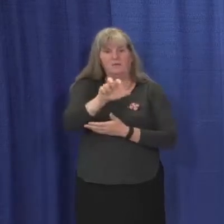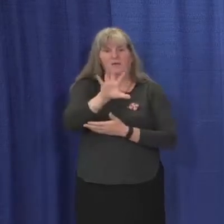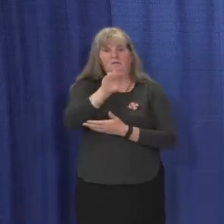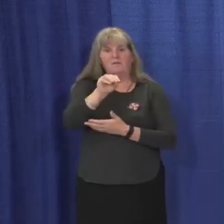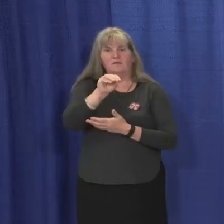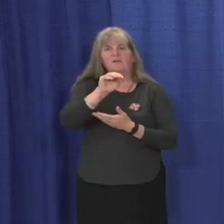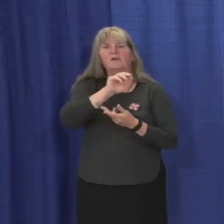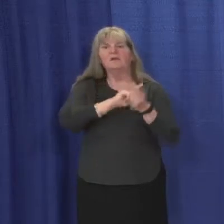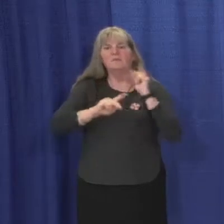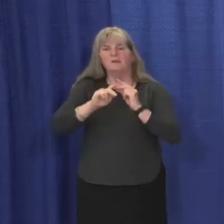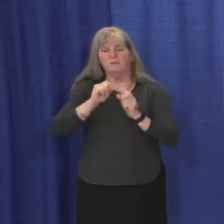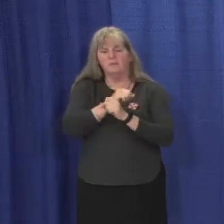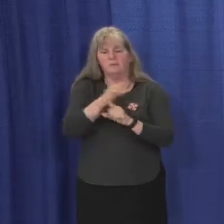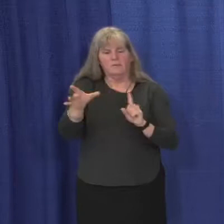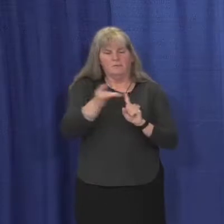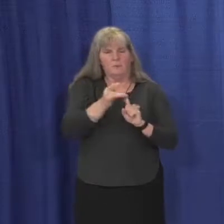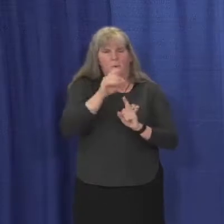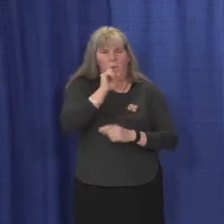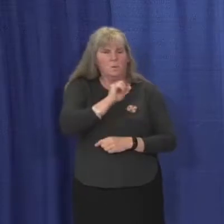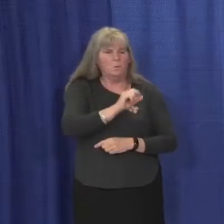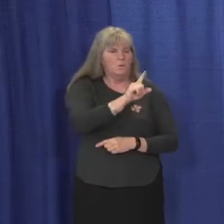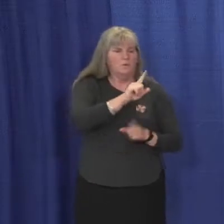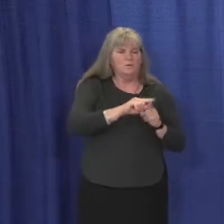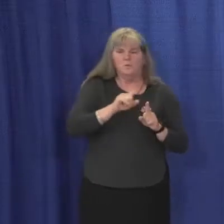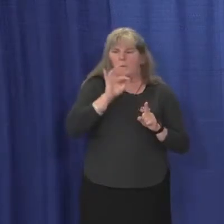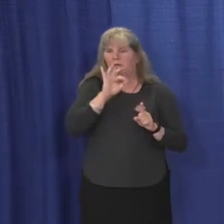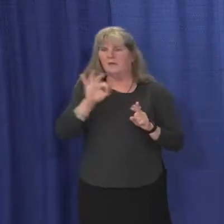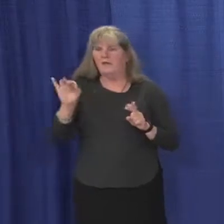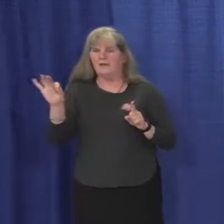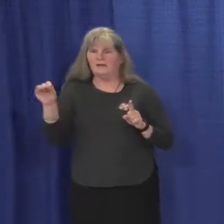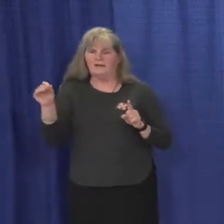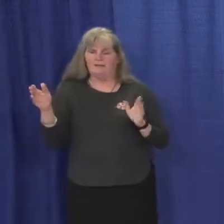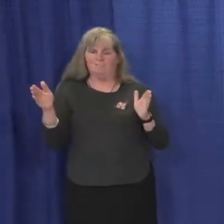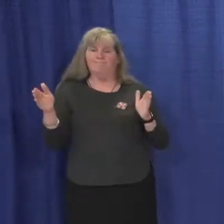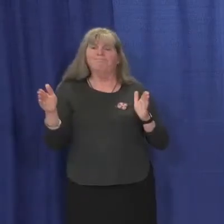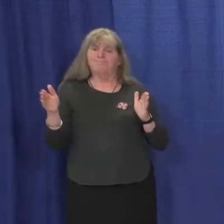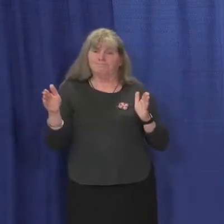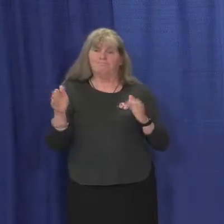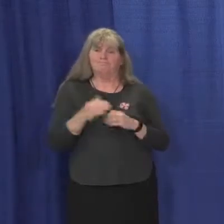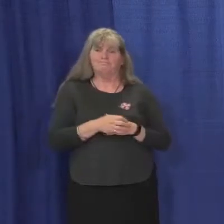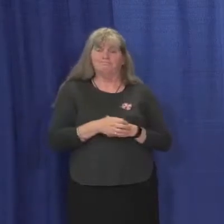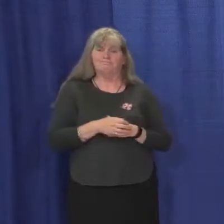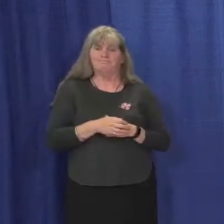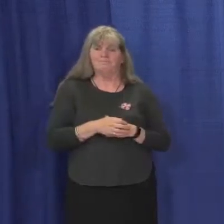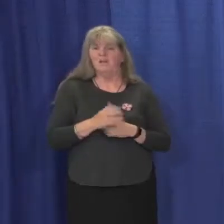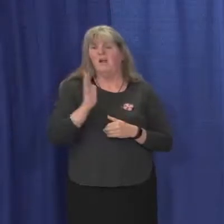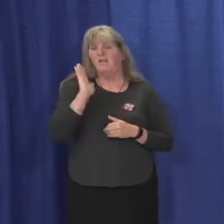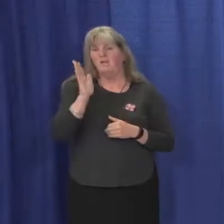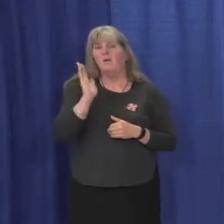seen 350 people infected from the age of one year to 90.